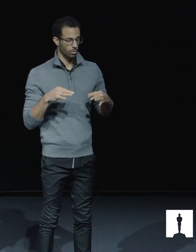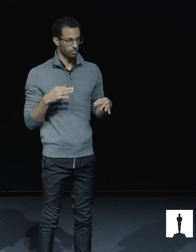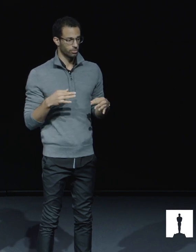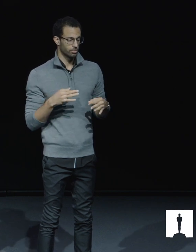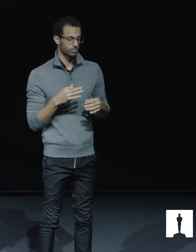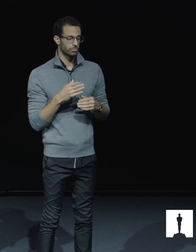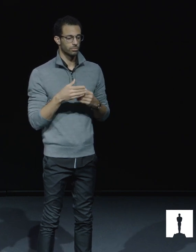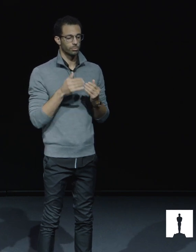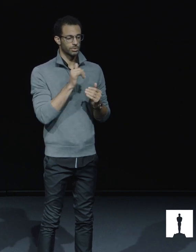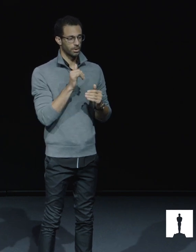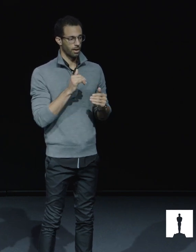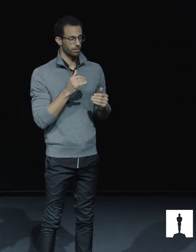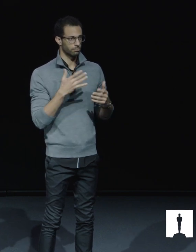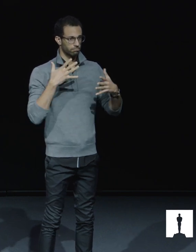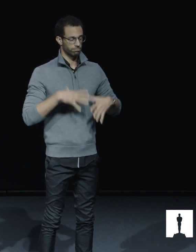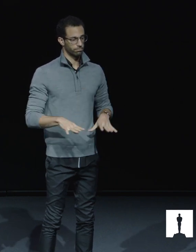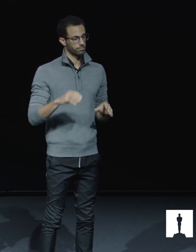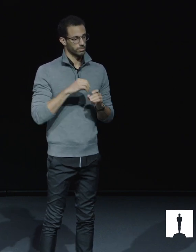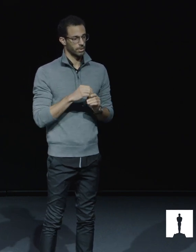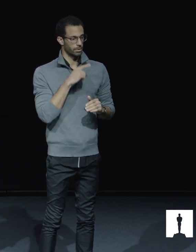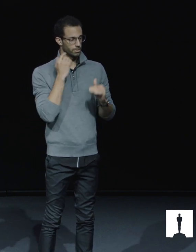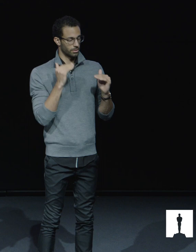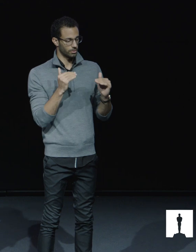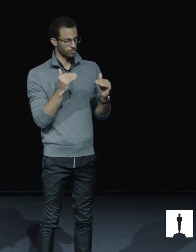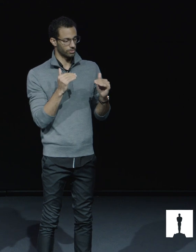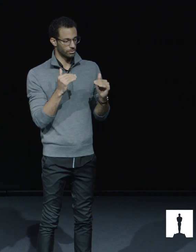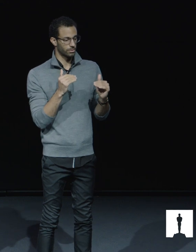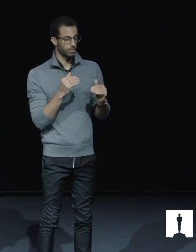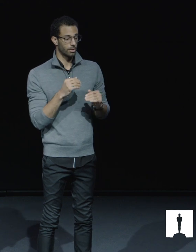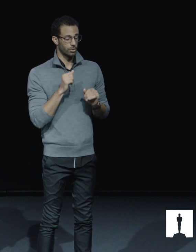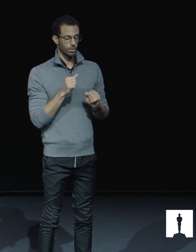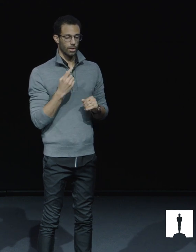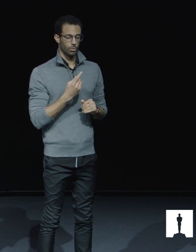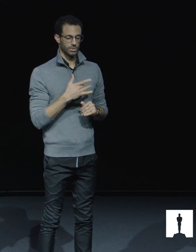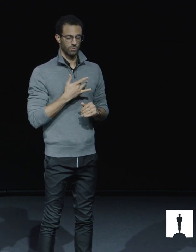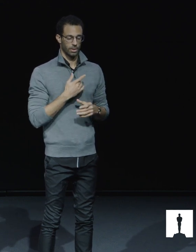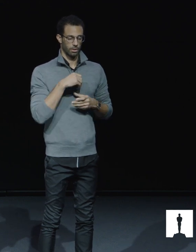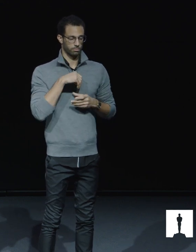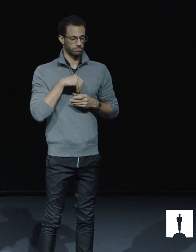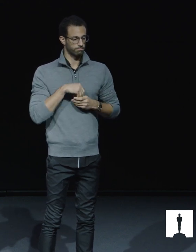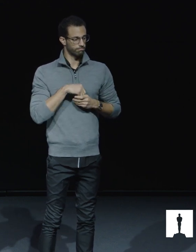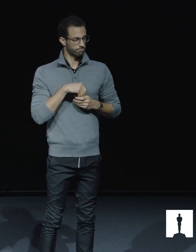of the desert, through which robes one's nakedness can always be felt and sometimes discerned.